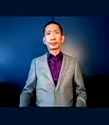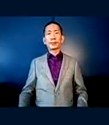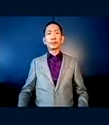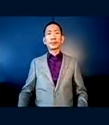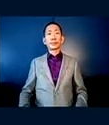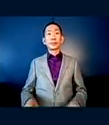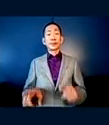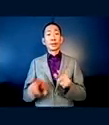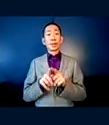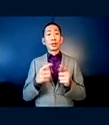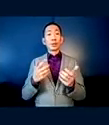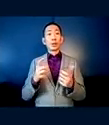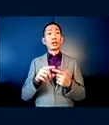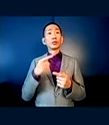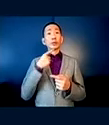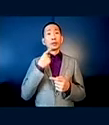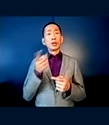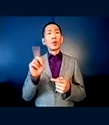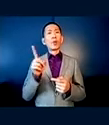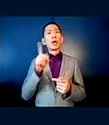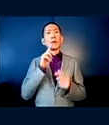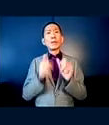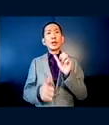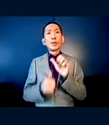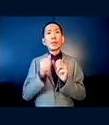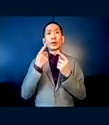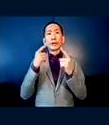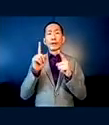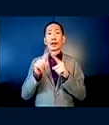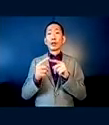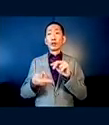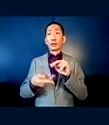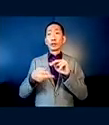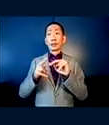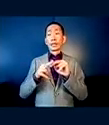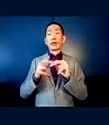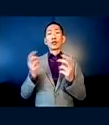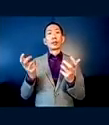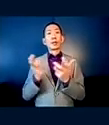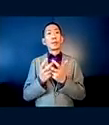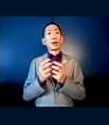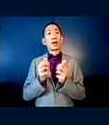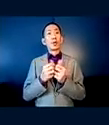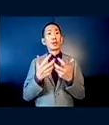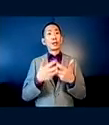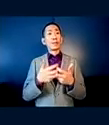SCALE UP. AND THEN IN ADDITION WE WANTED TO TELL THEM WHERE IT WOULD BE MOST EFFECTIVE TO SCALE UP SO WE